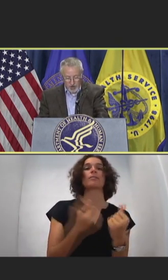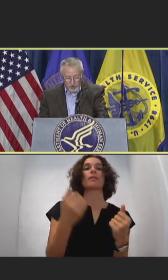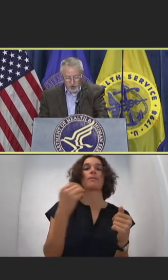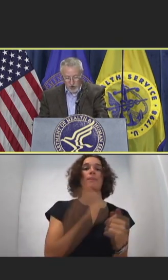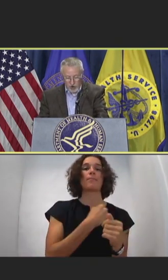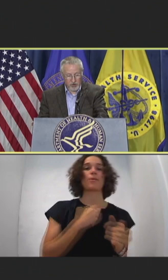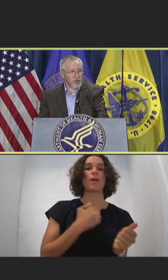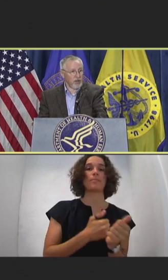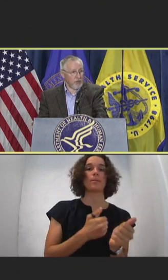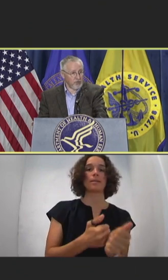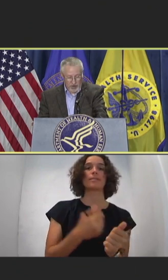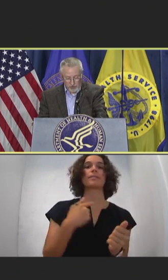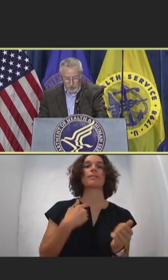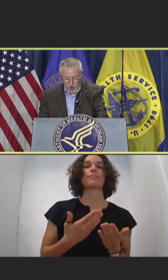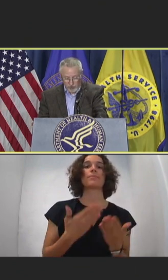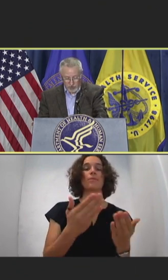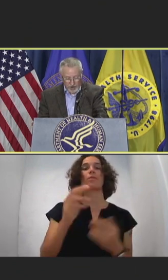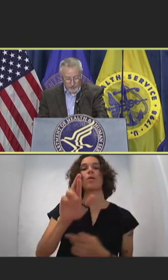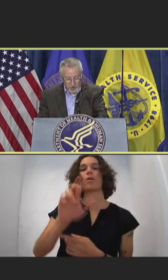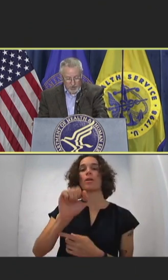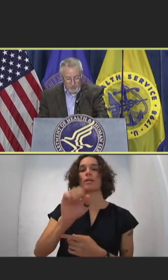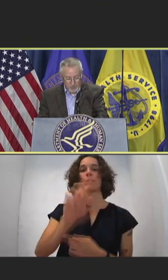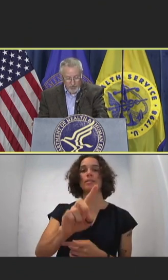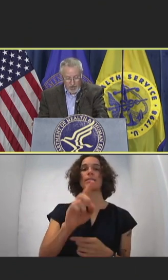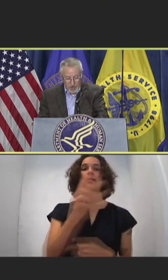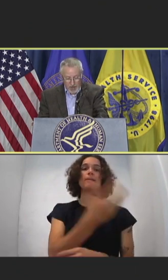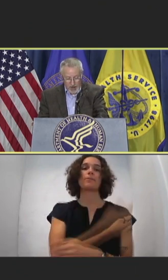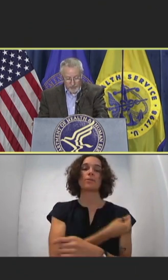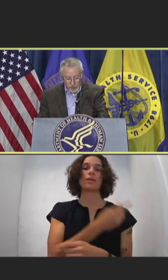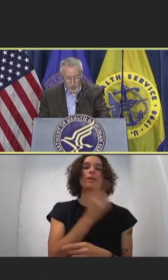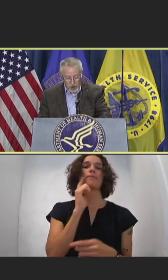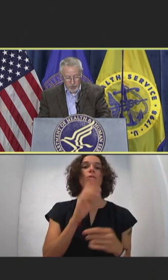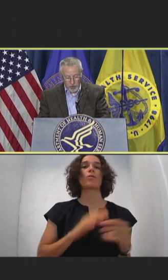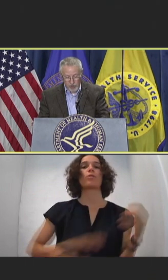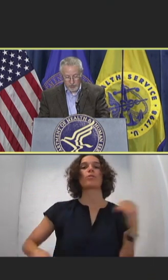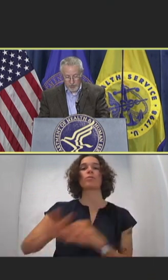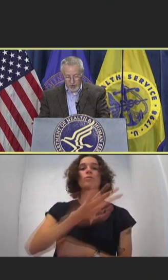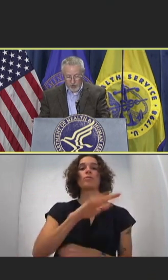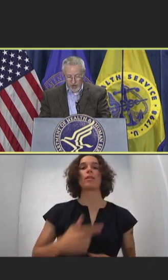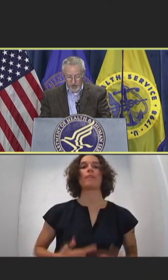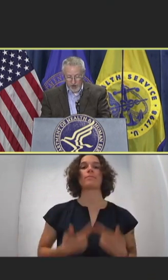on RSV immunization across the lifespan. After a break, we'll host a panel on HIV